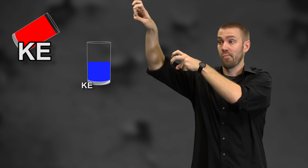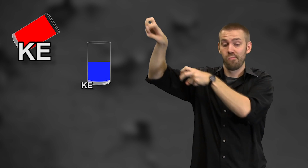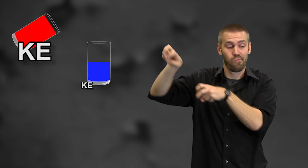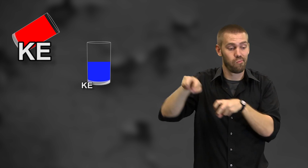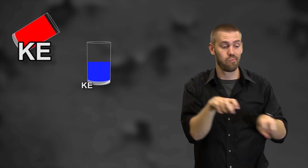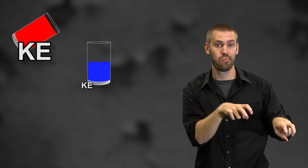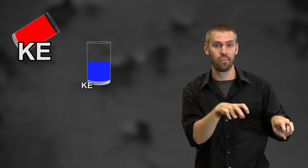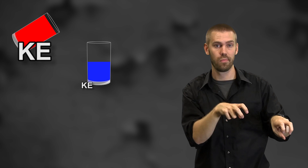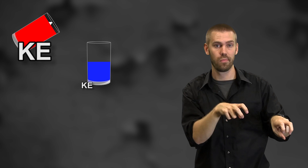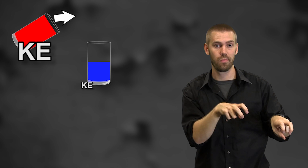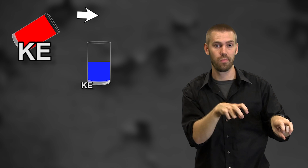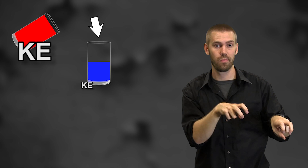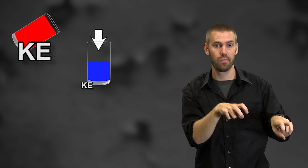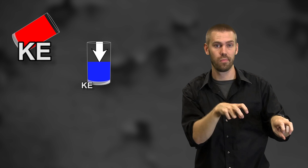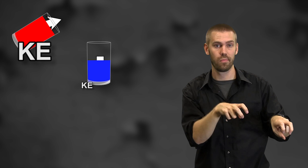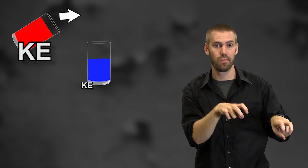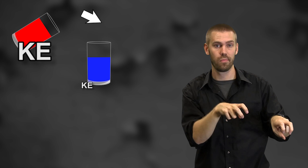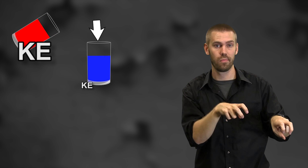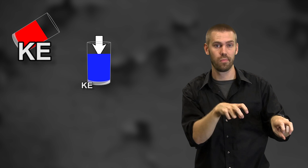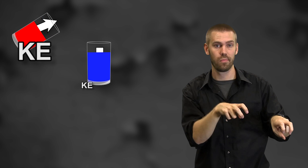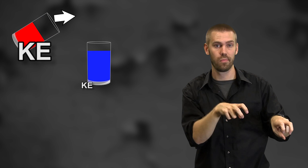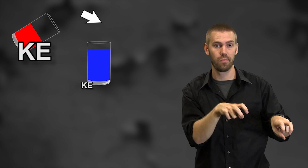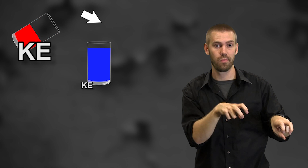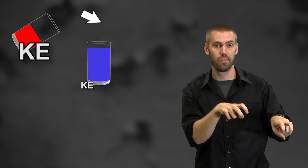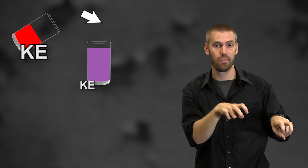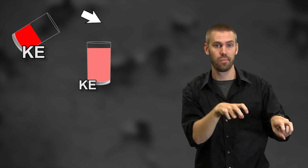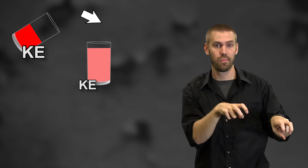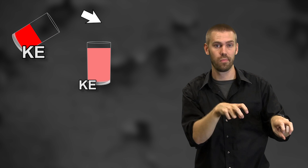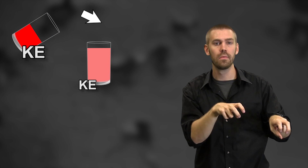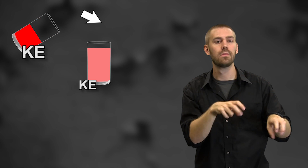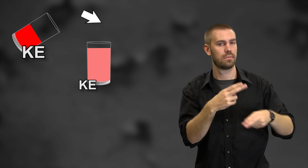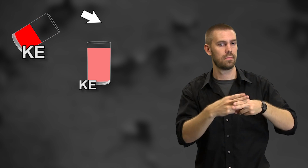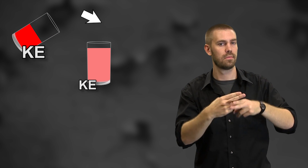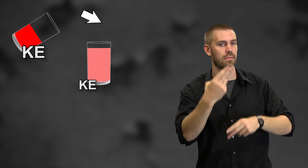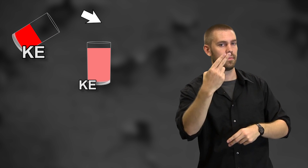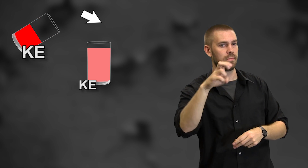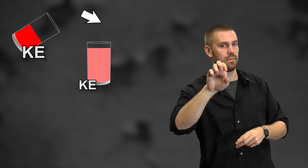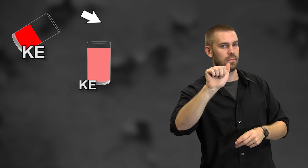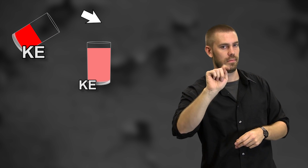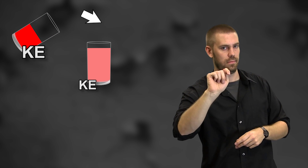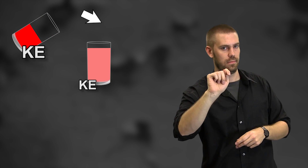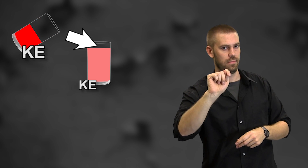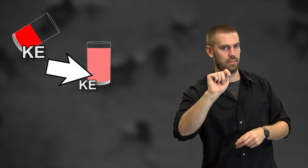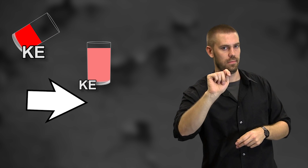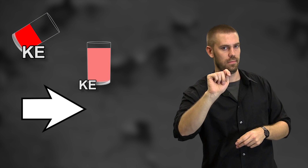that when that energy is being transferred we have what you call heat.